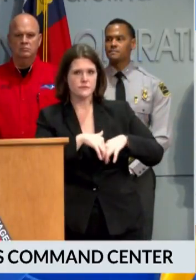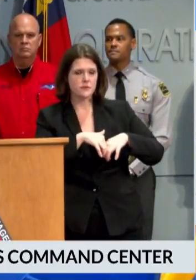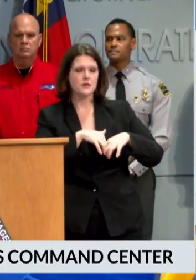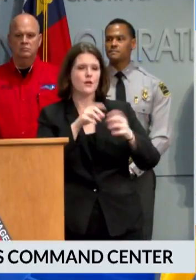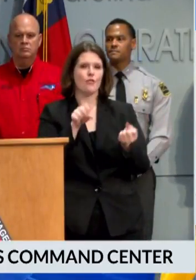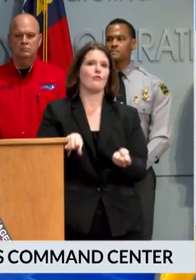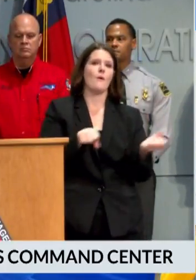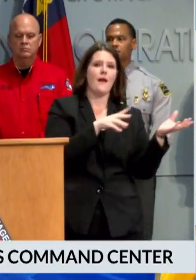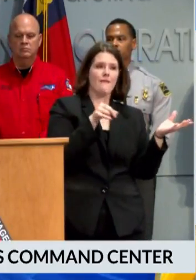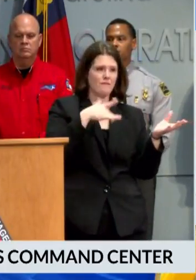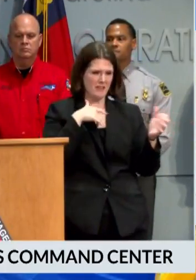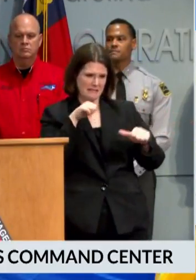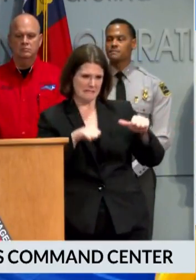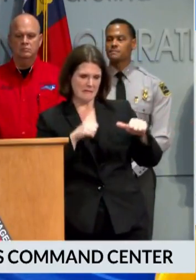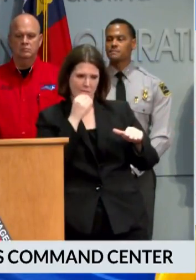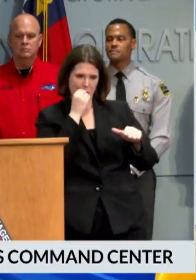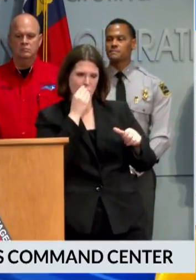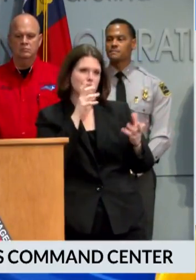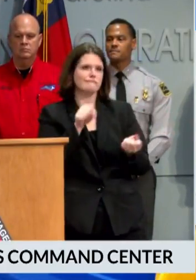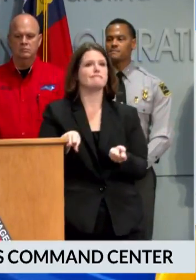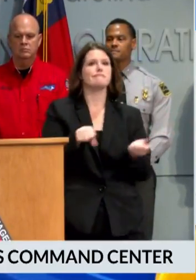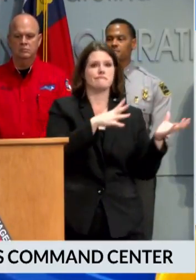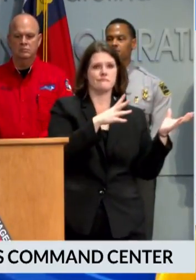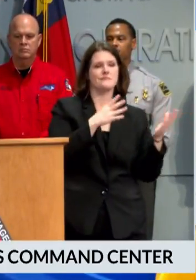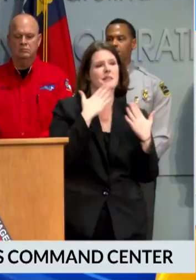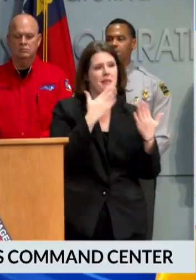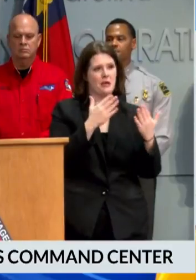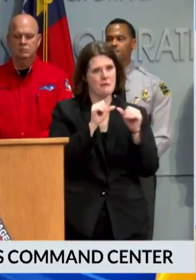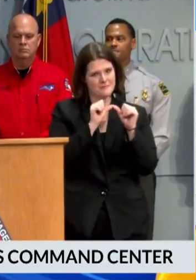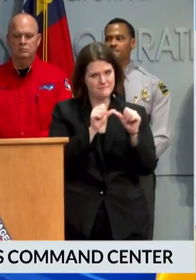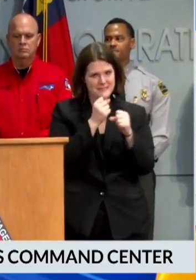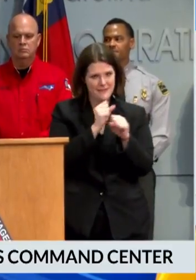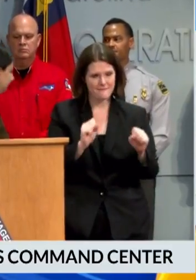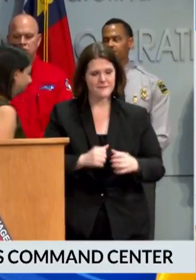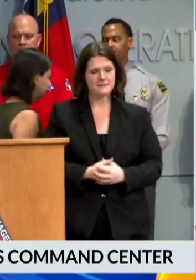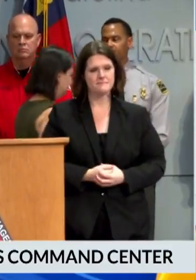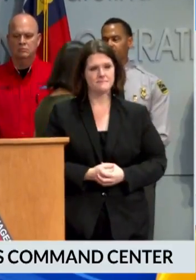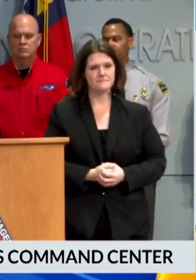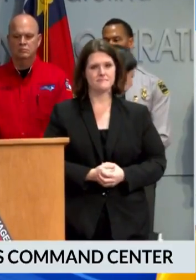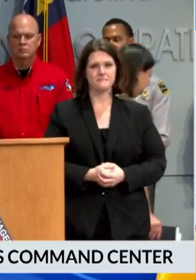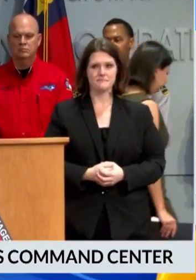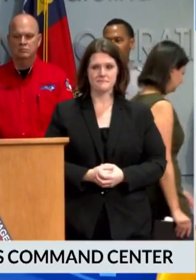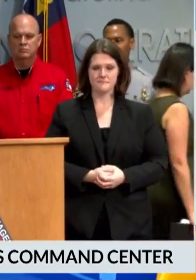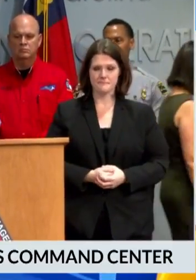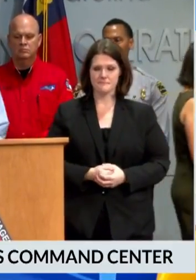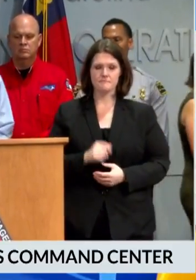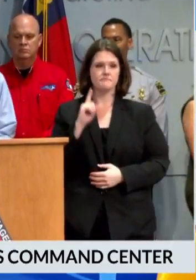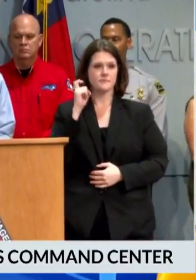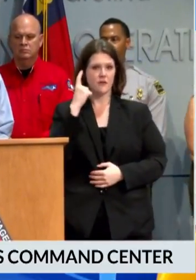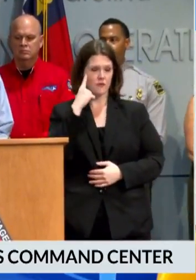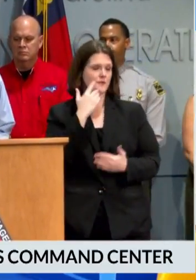THREAT OF CARBON MONOXIDE POISONING. AND LASTLY, RELATED TO FOOD, THROW AWAY ANY FOOD THAT MAY HAVE COME IN CONTACT WITH FLOODWATERS OR HAVE NOT BEEN REFRIGERATED PROPERLY.